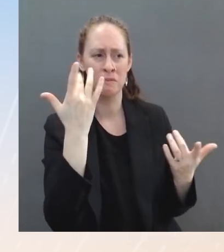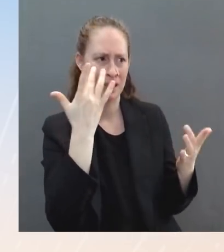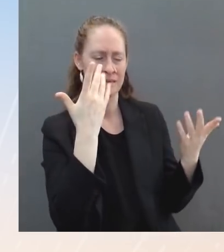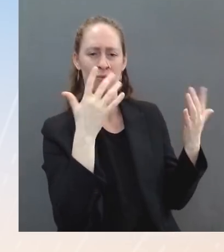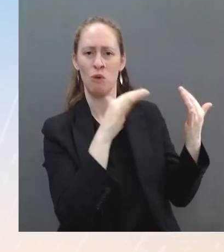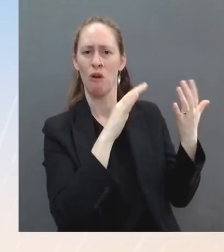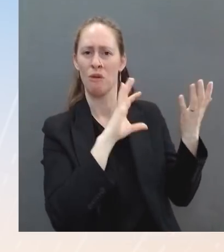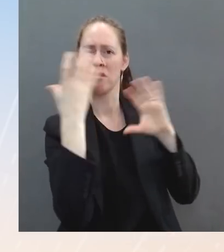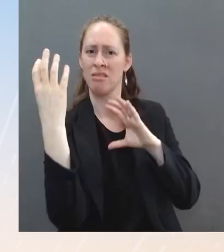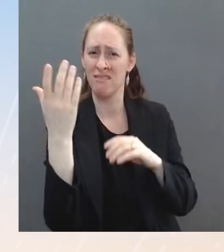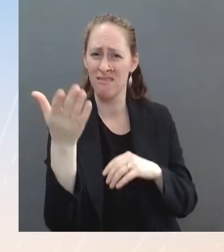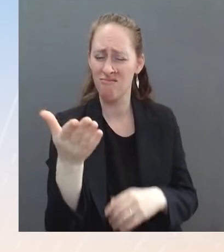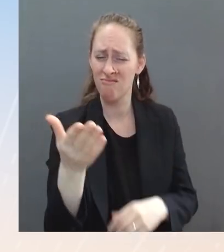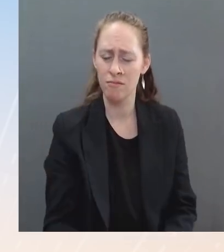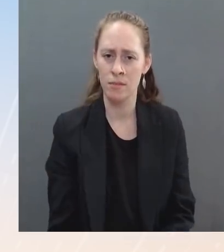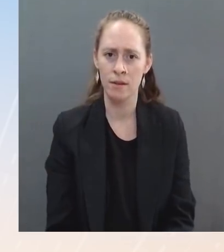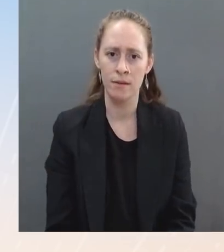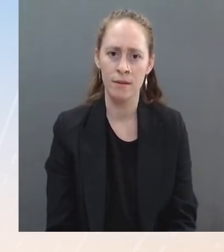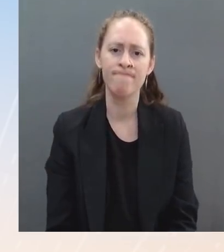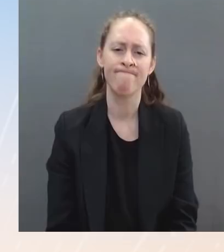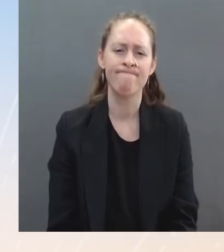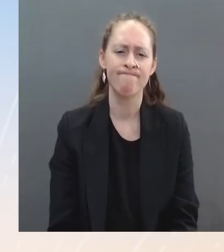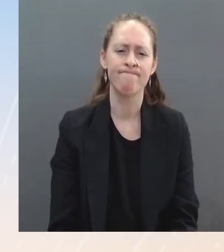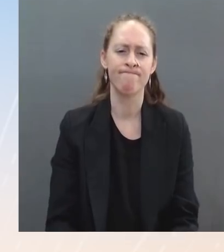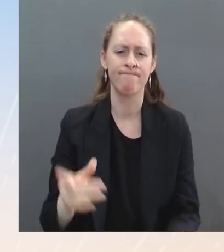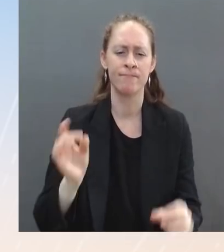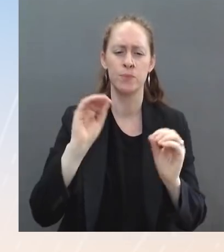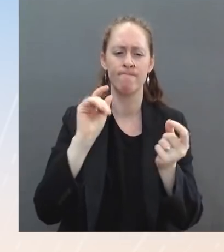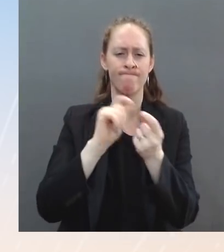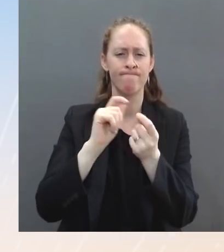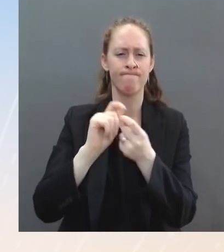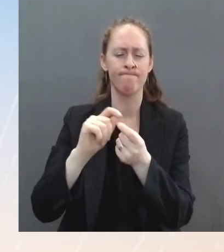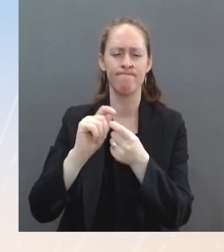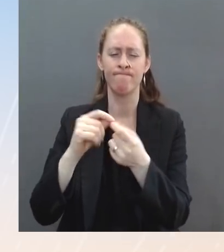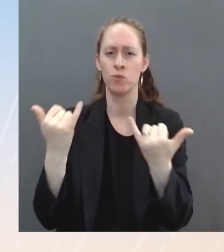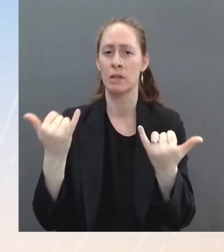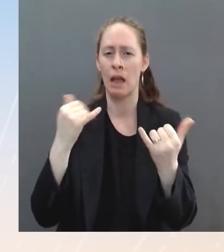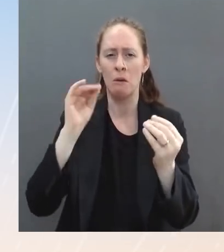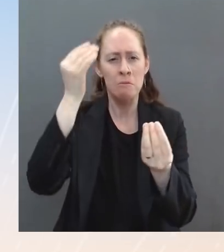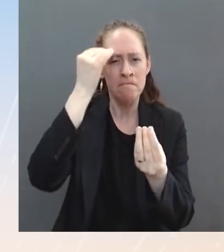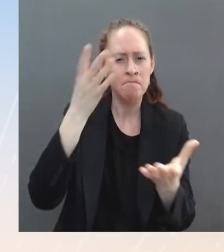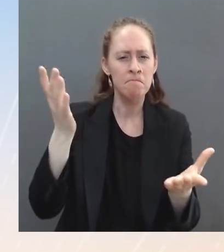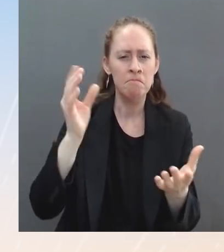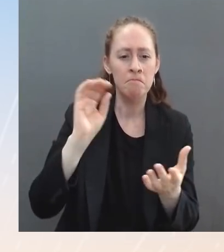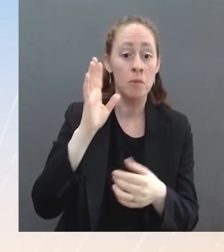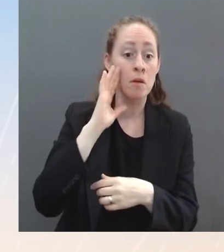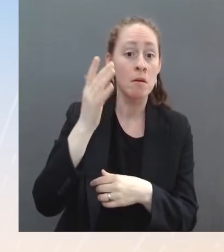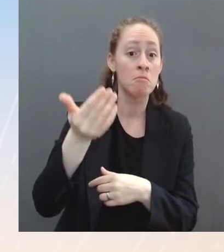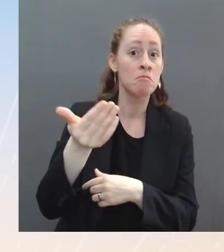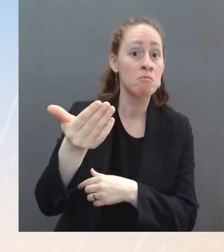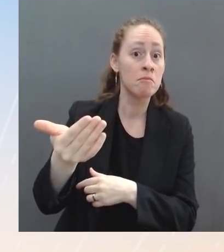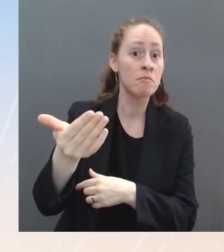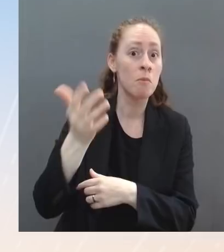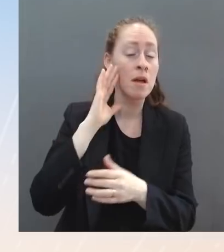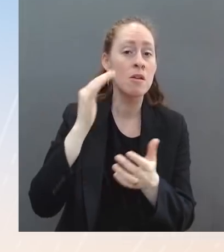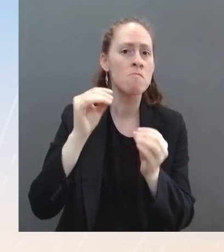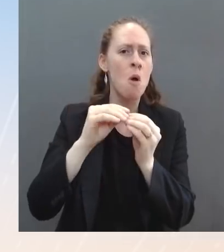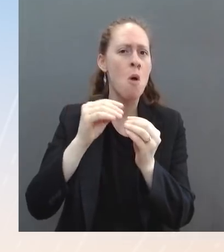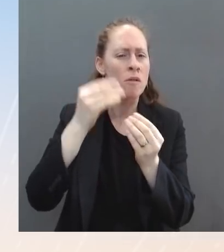But I don't have a specific announcement for you today. The Press: Any reaction to OPEC only incrementally raising production?